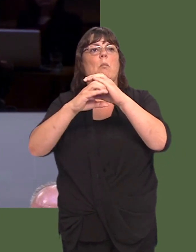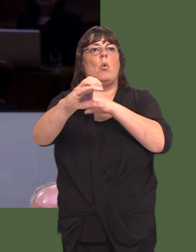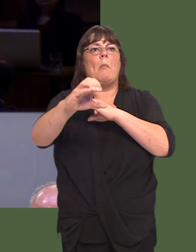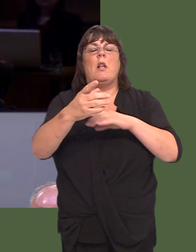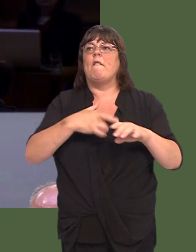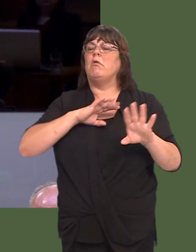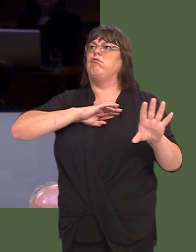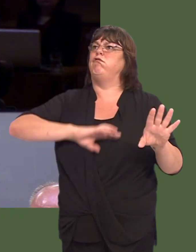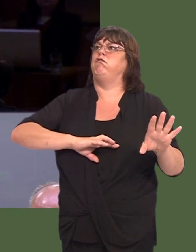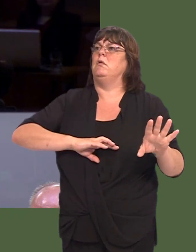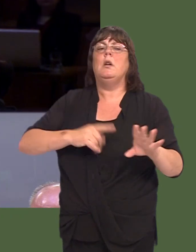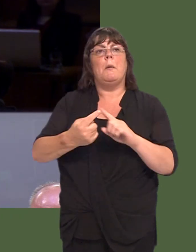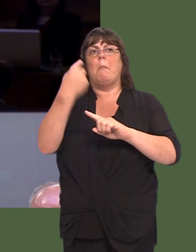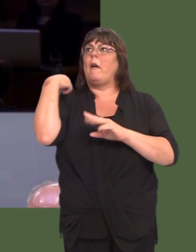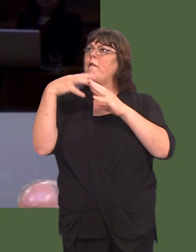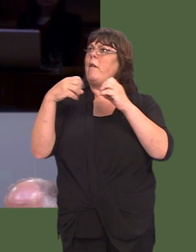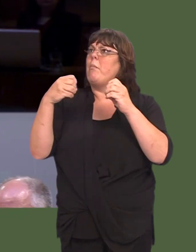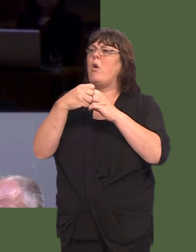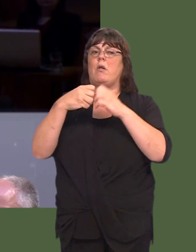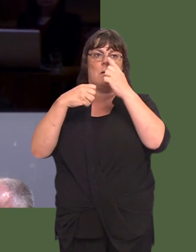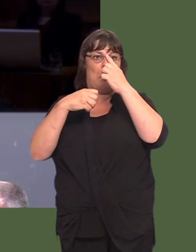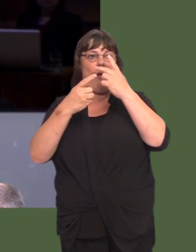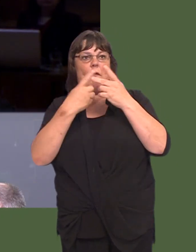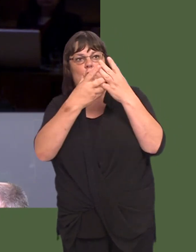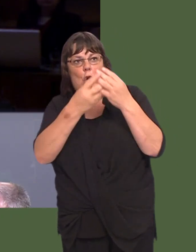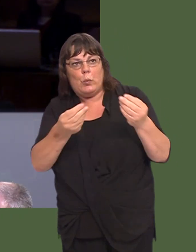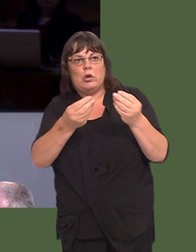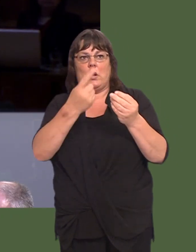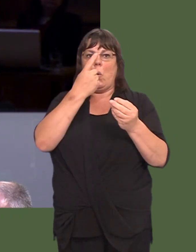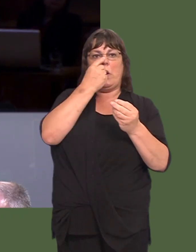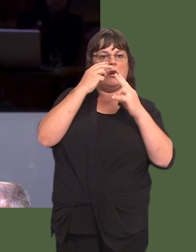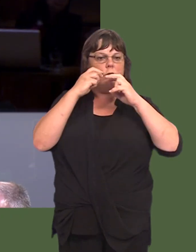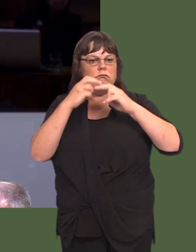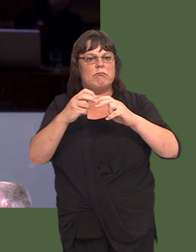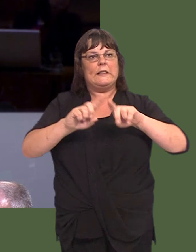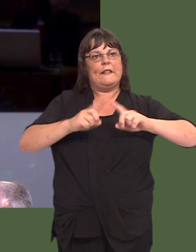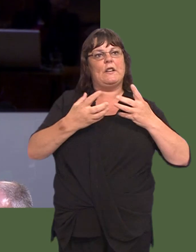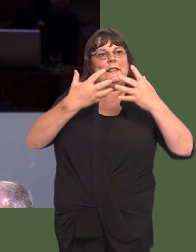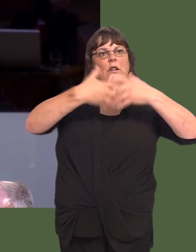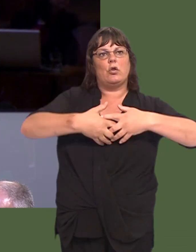Now, back in February, there could have been other solutions that he could have taken forward through other technologies, which are no longer available.